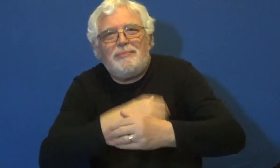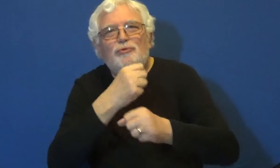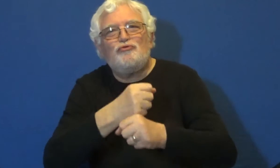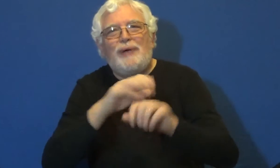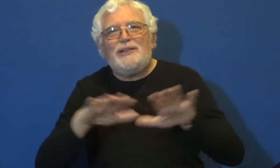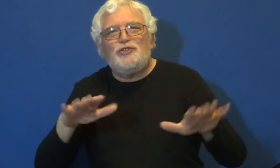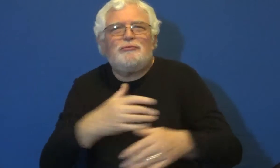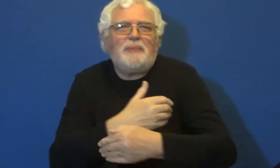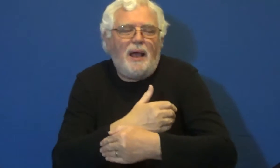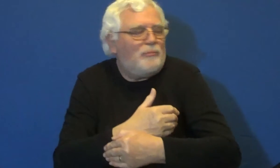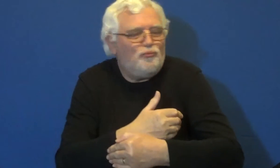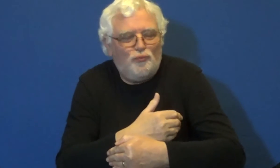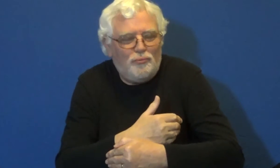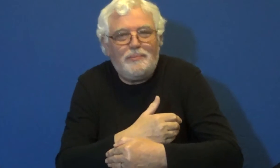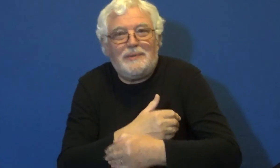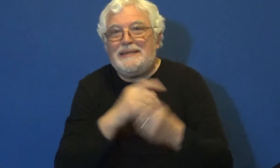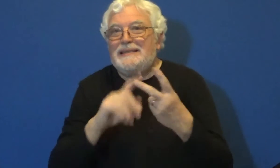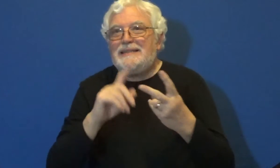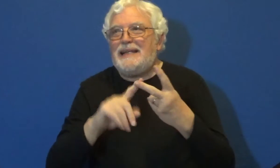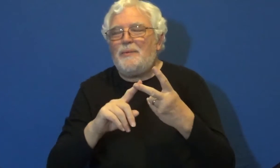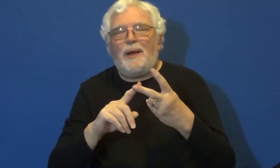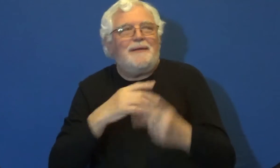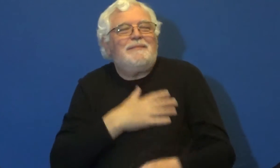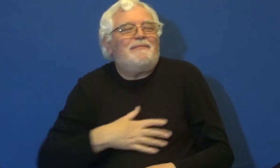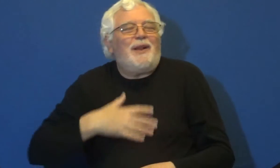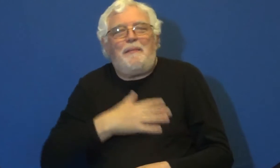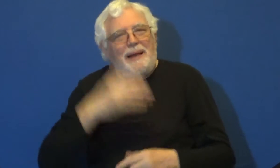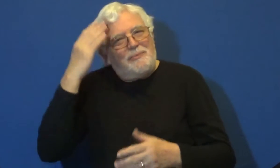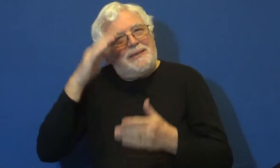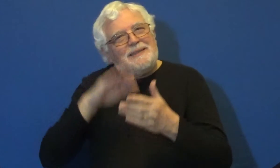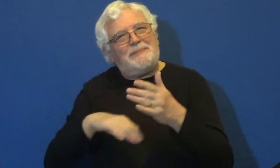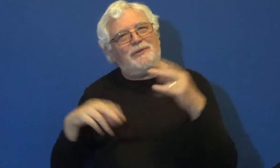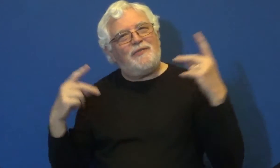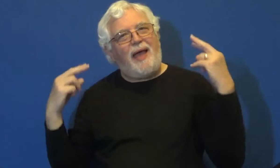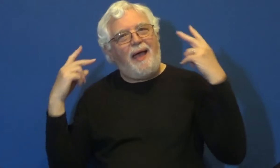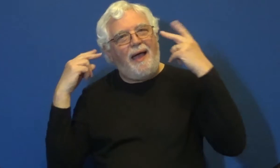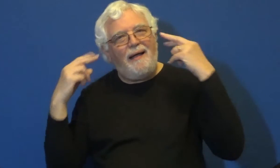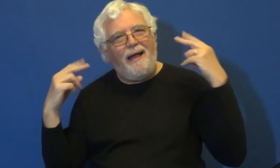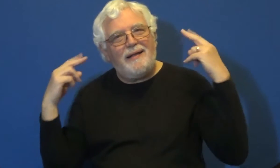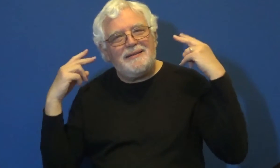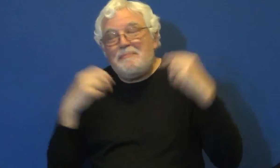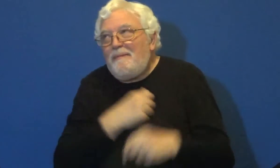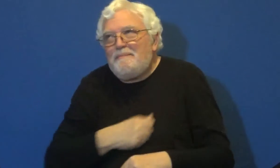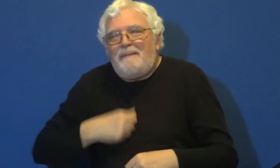and the pleasurable experience of having a haircut in my favorite barber shop,